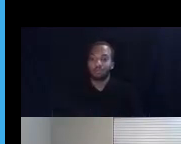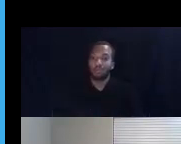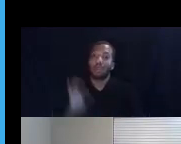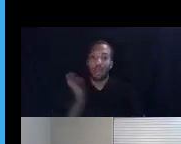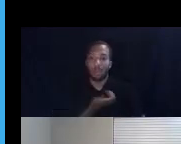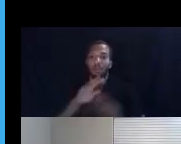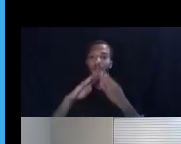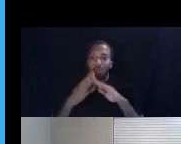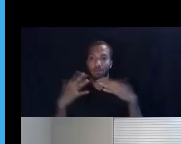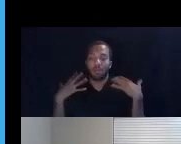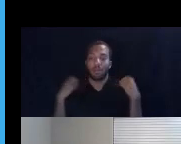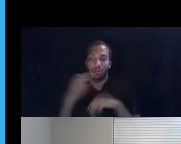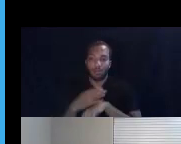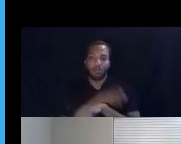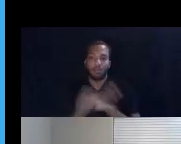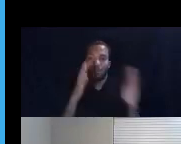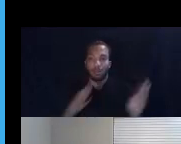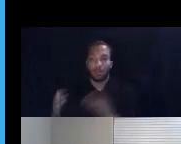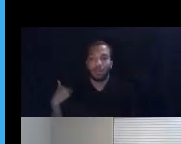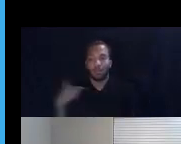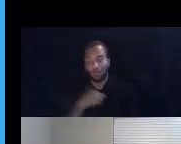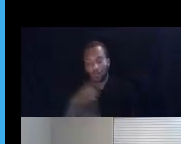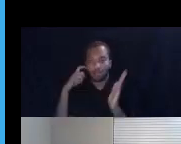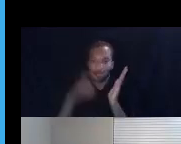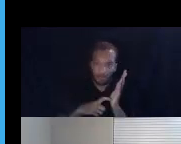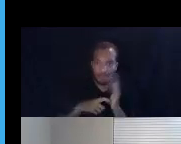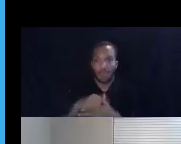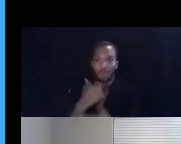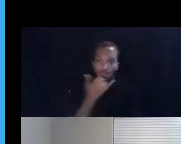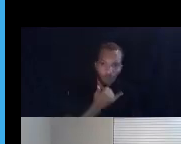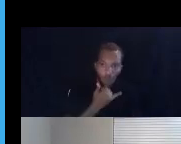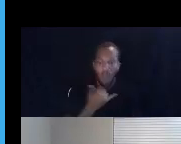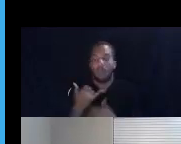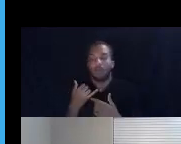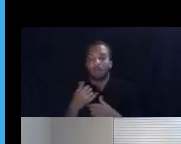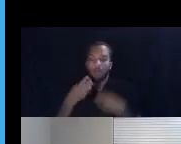and identified strategies and work that we could do, either to lift that work that was happening